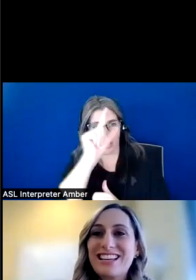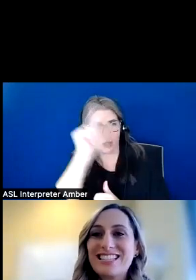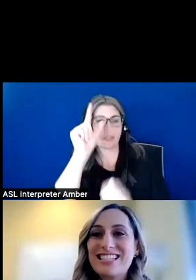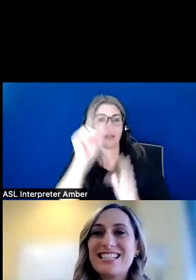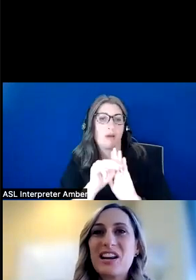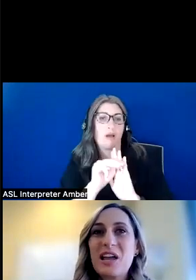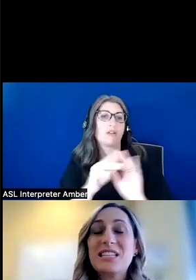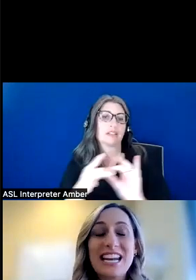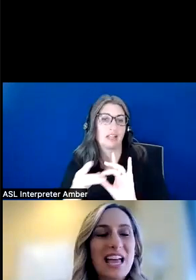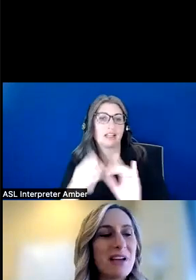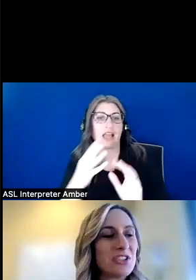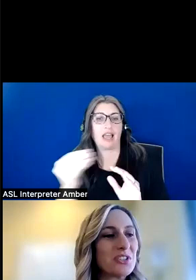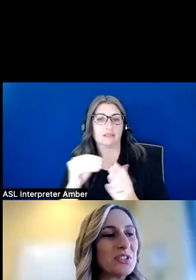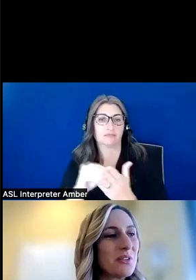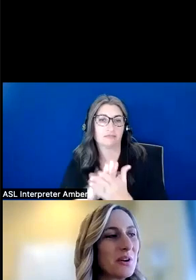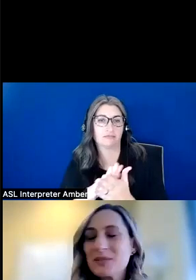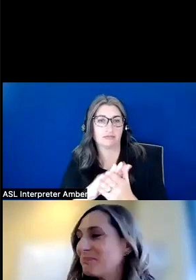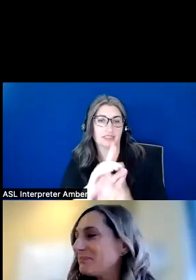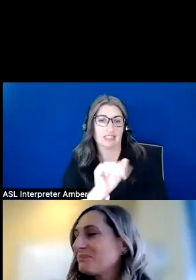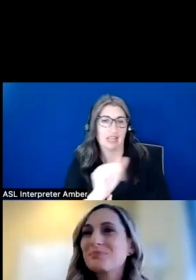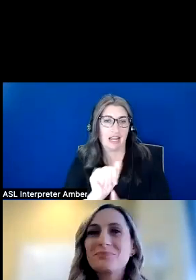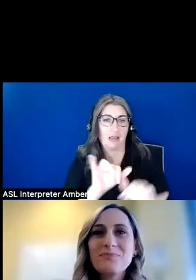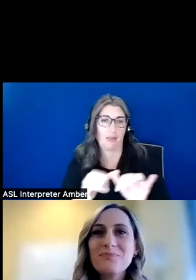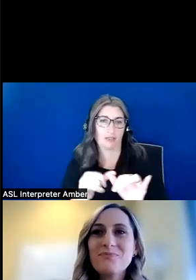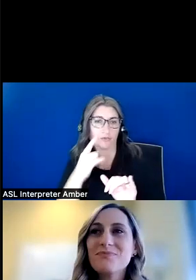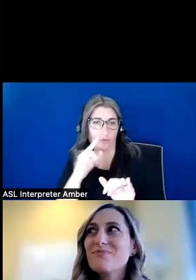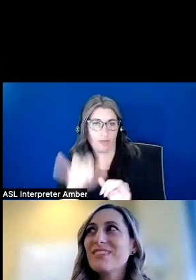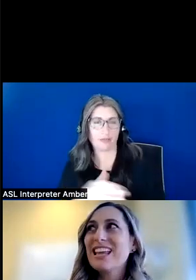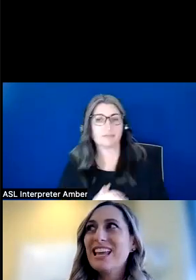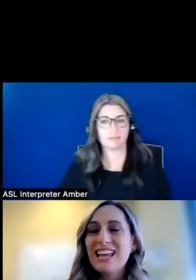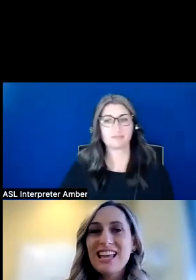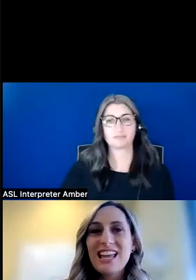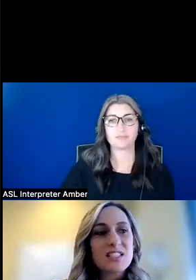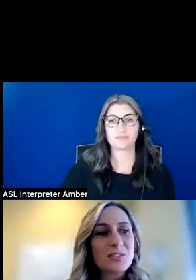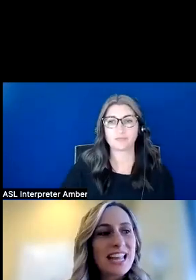connecting data and measures to those.